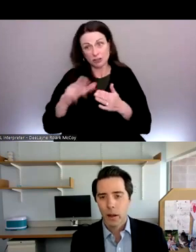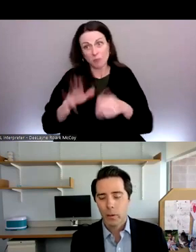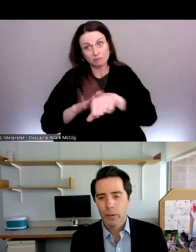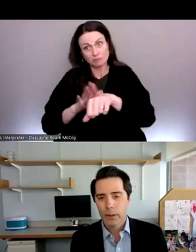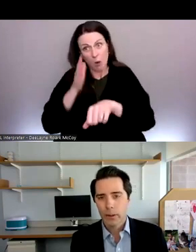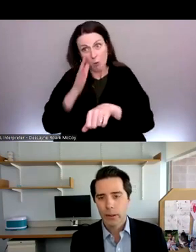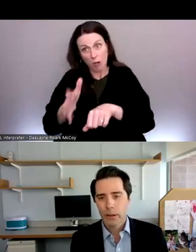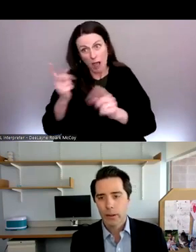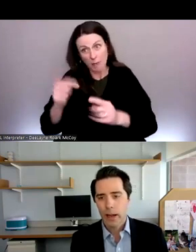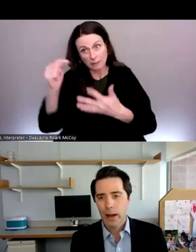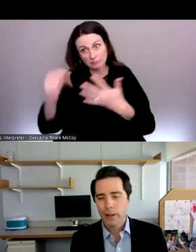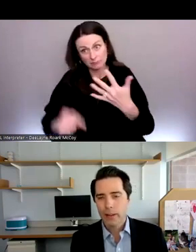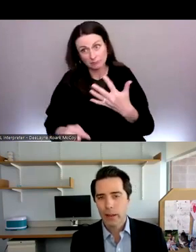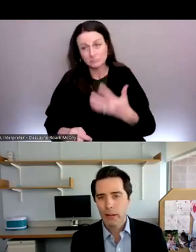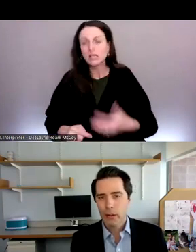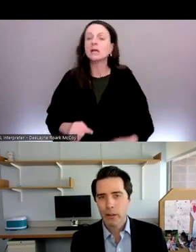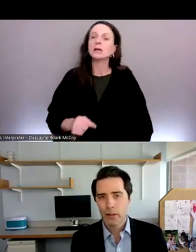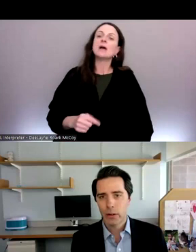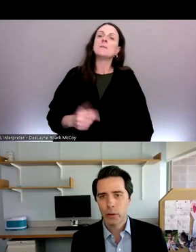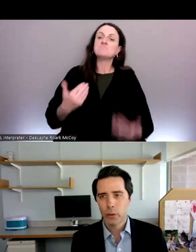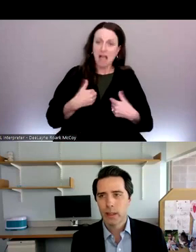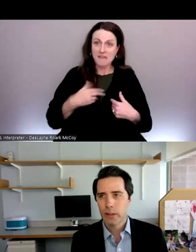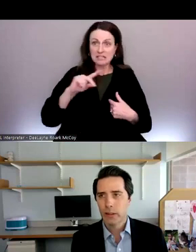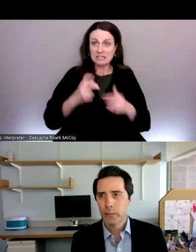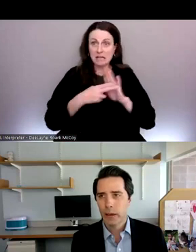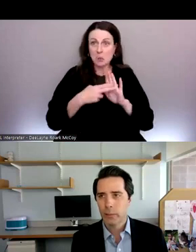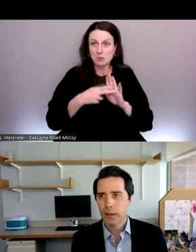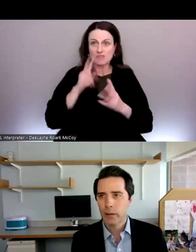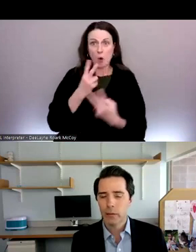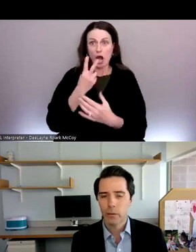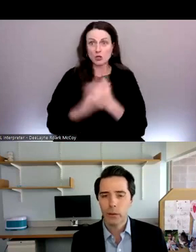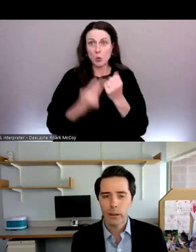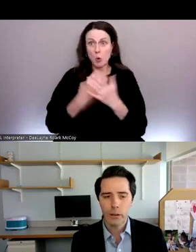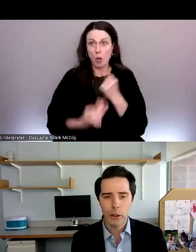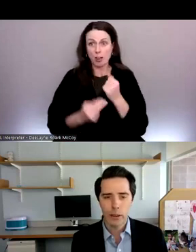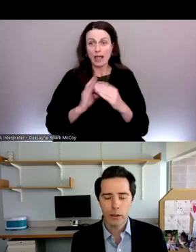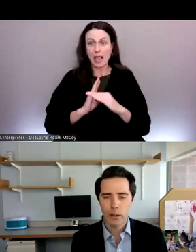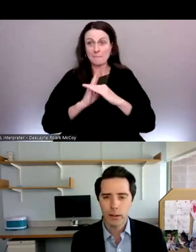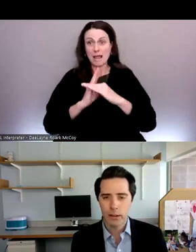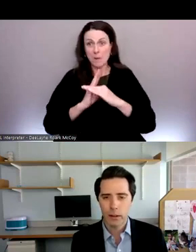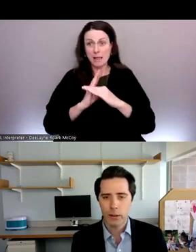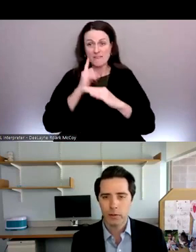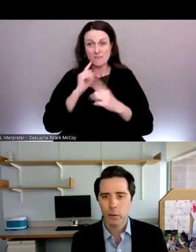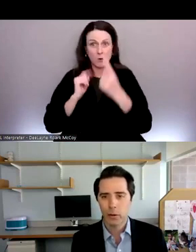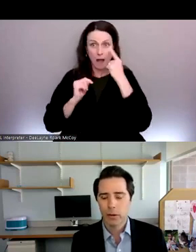I will tell you that having this diagnosis of a dual sensory impairment